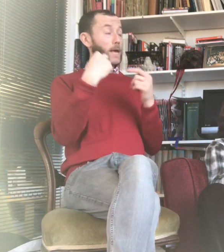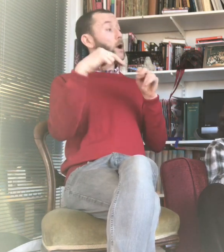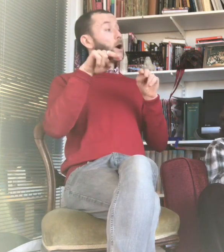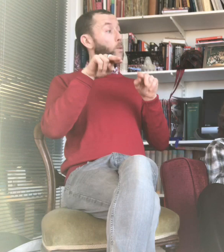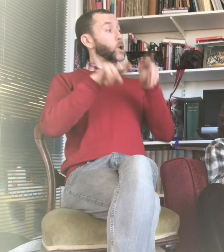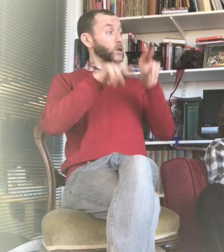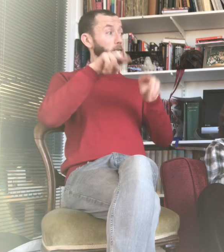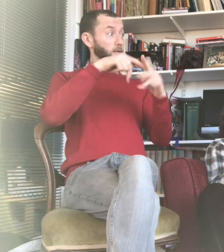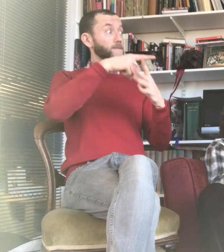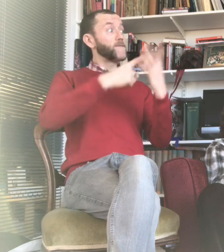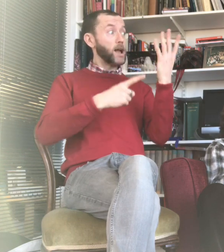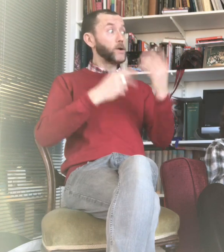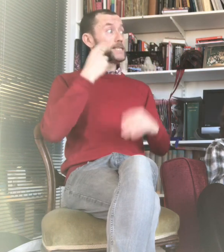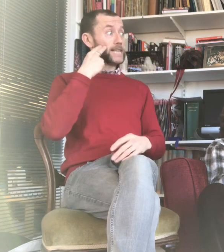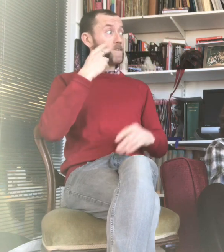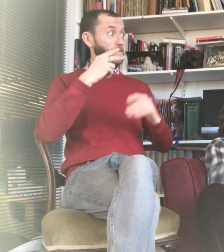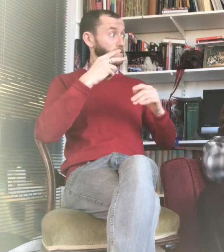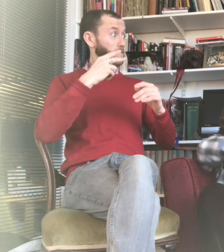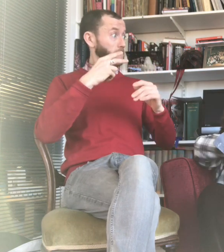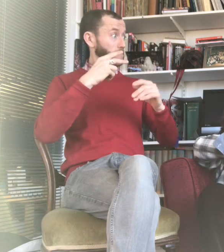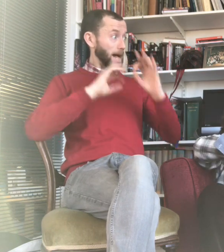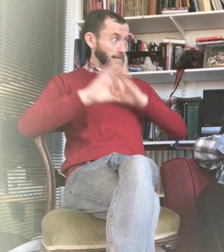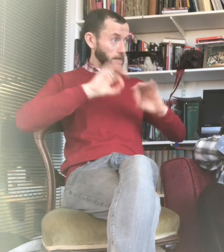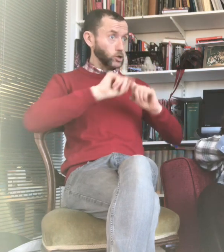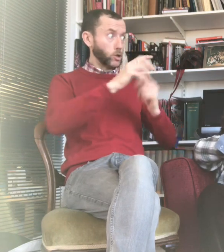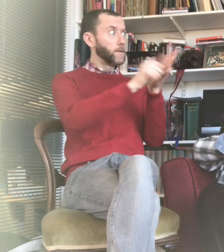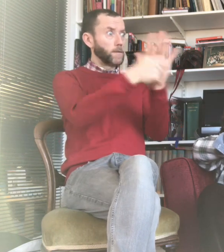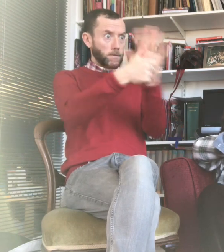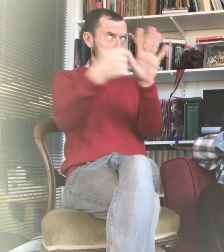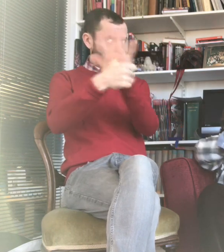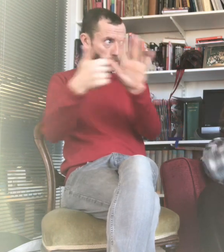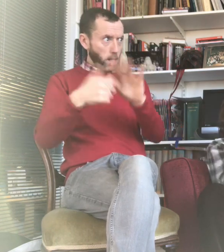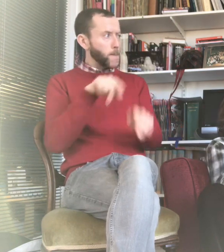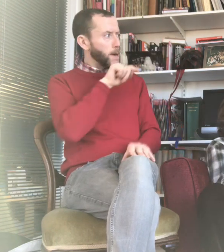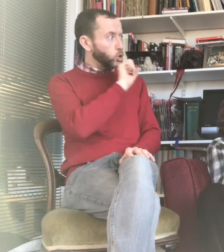Deaf actors. Some some very good but you had a kind of freedom in your